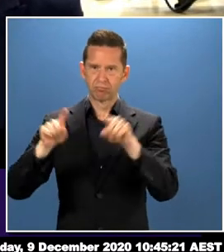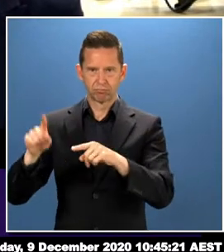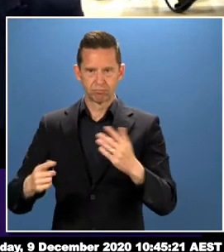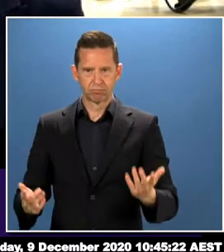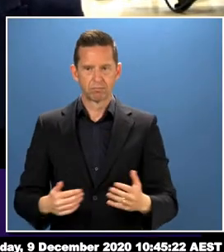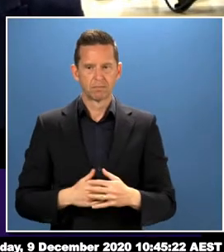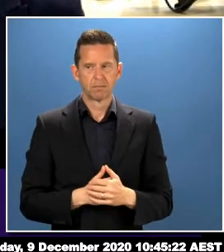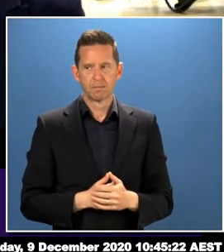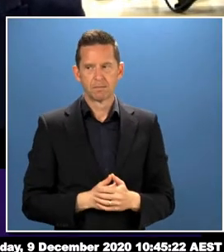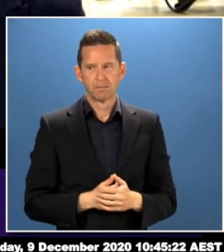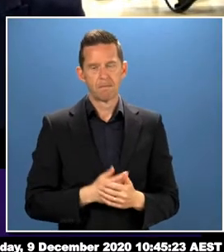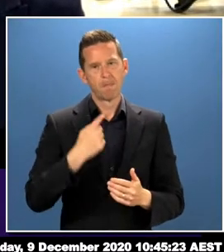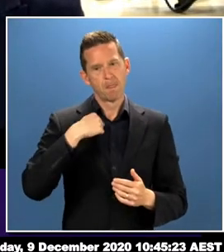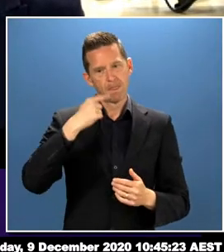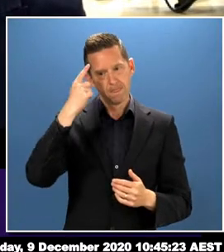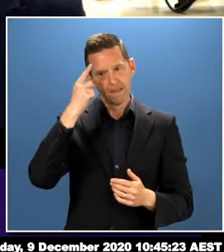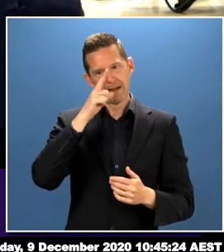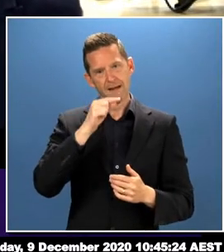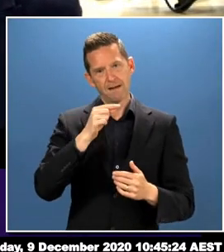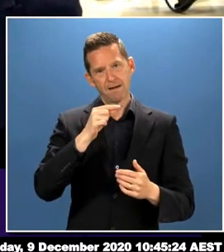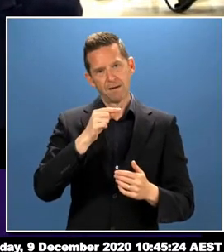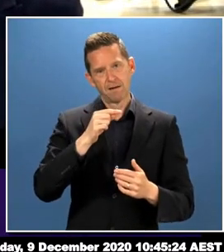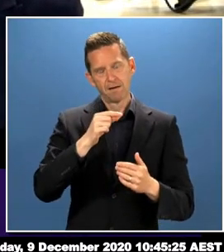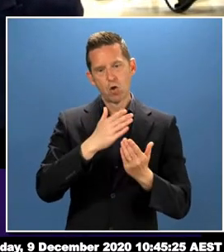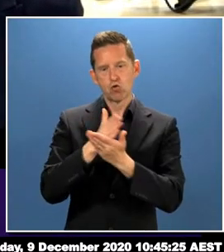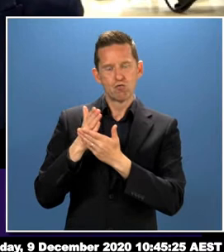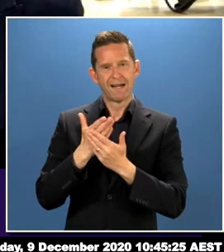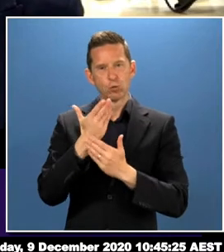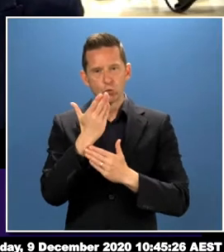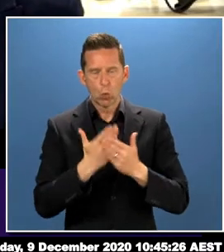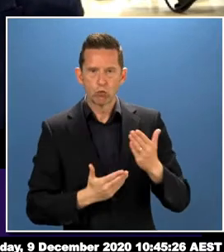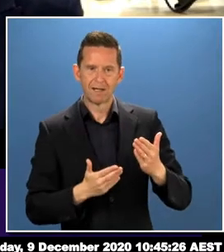We can do a lot sharing our story and encouraging other people who